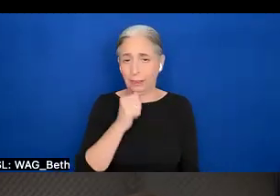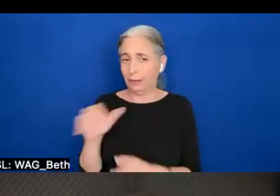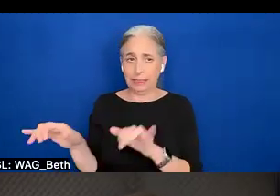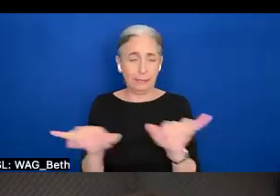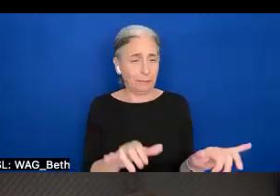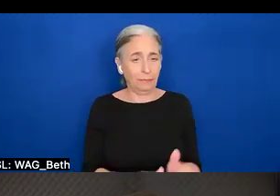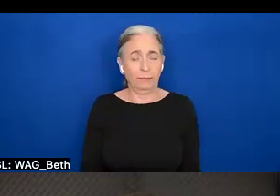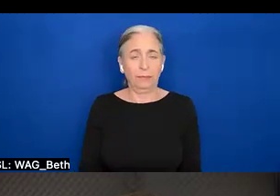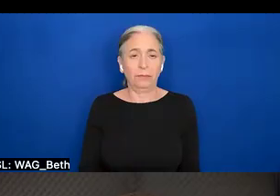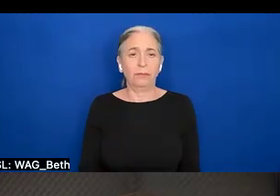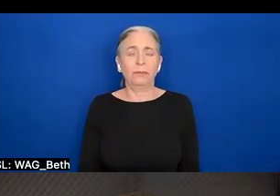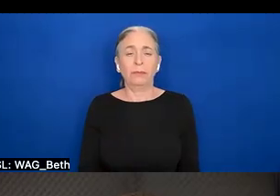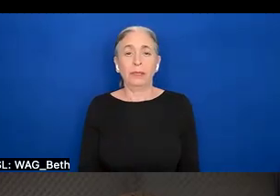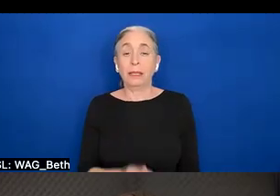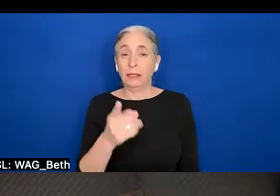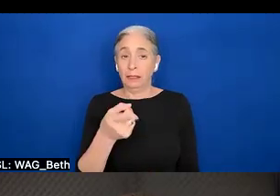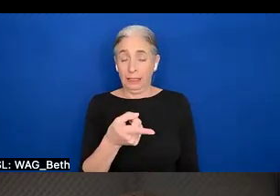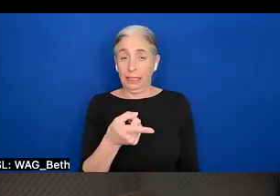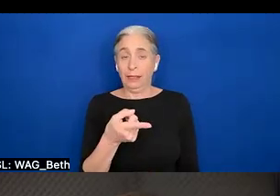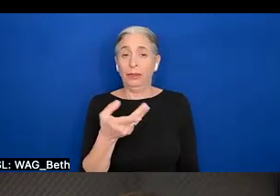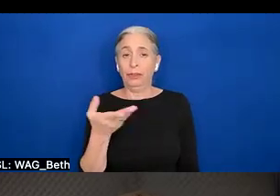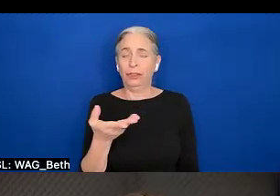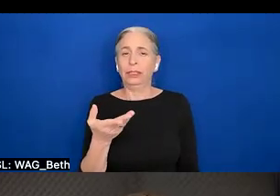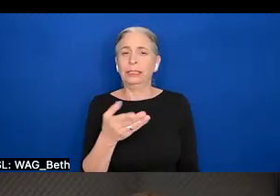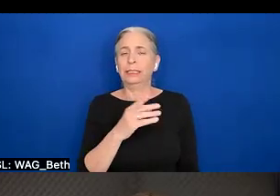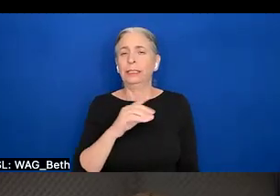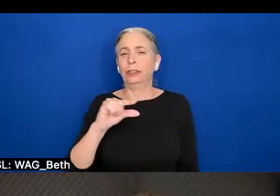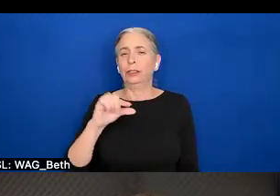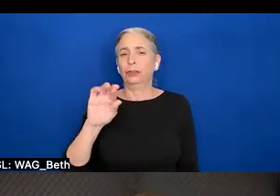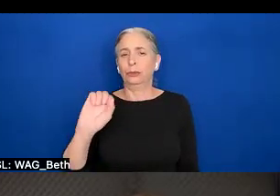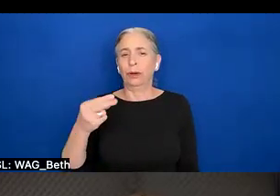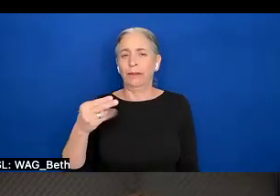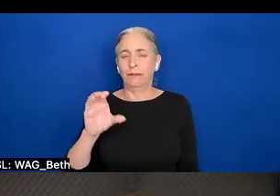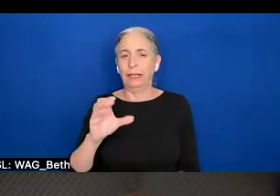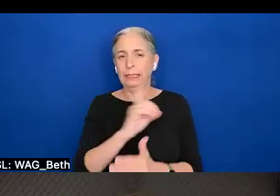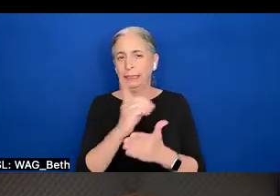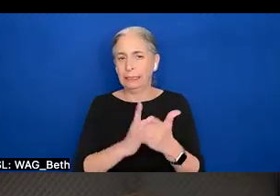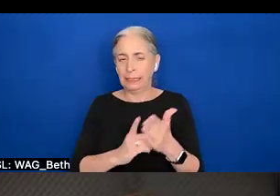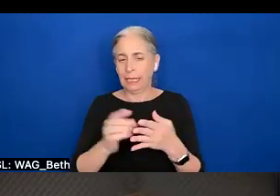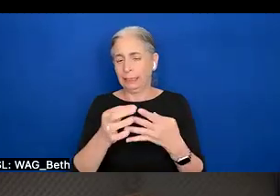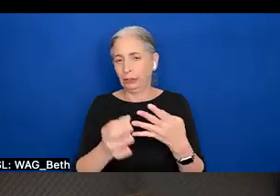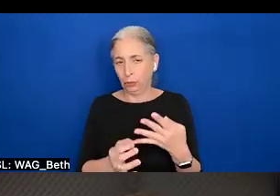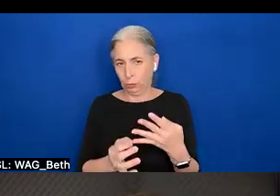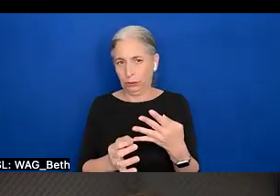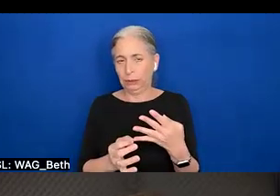And in this case, it's a pure graphic design choice.